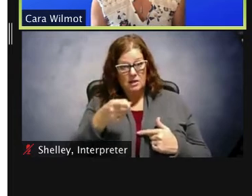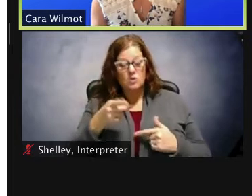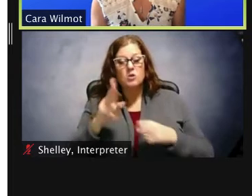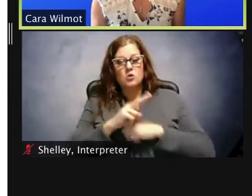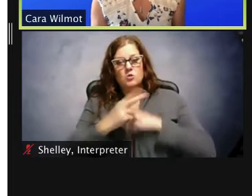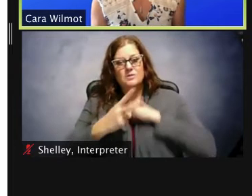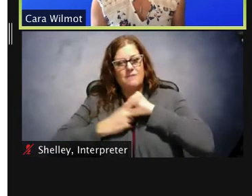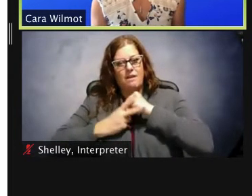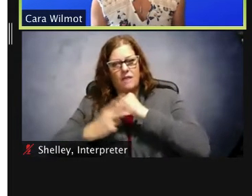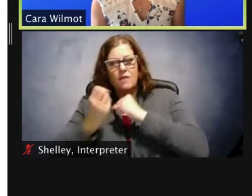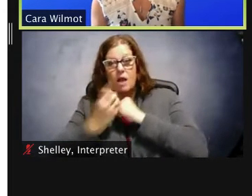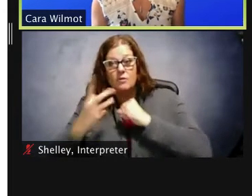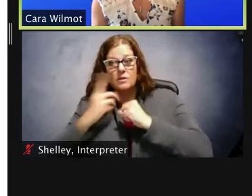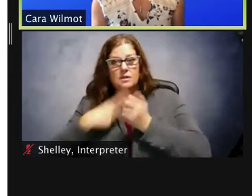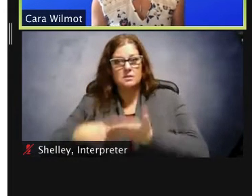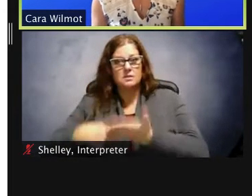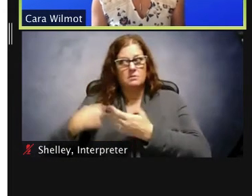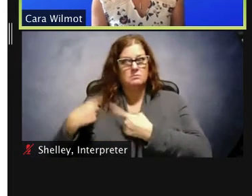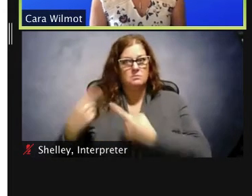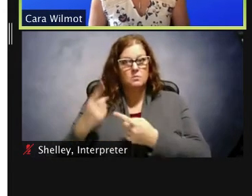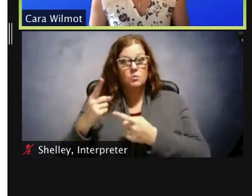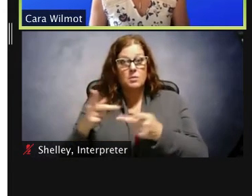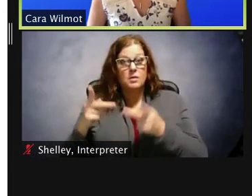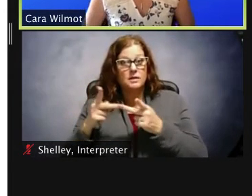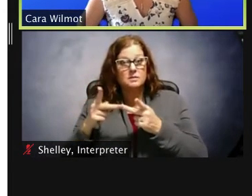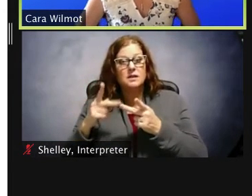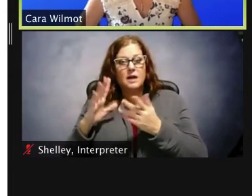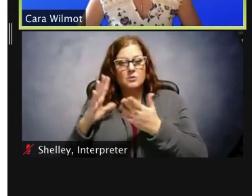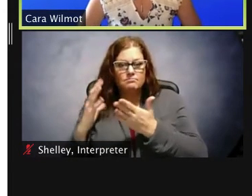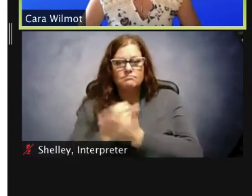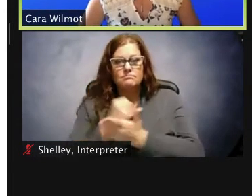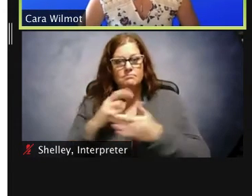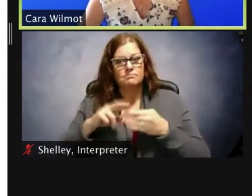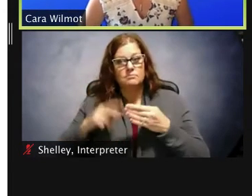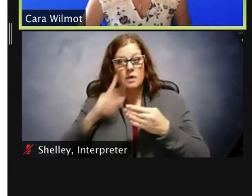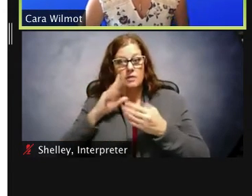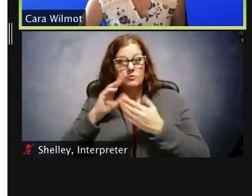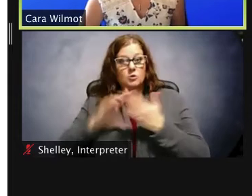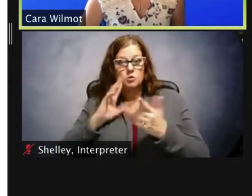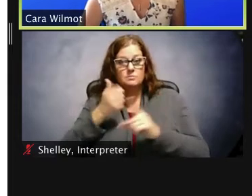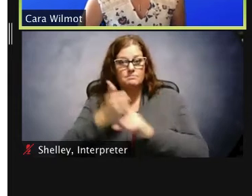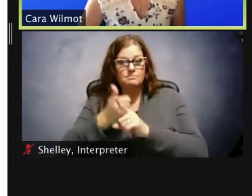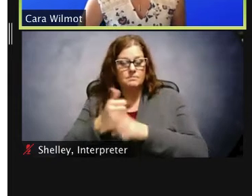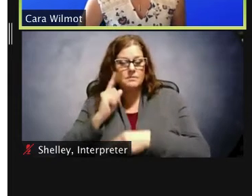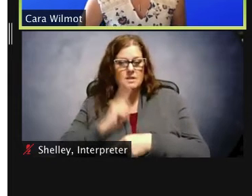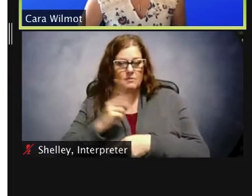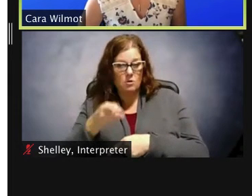we discuss in one place on Optimizing Outcomes for Students who are Deaf/Hard of Hearing. The